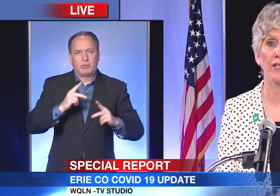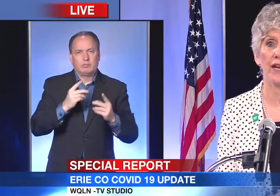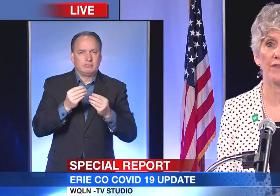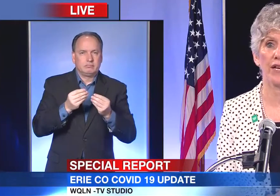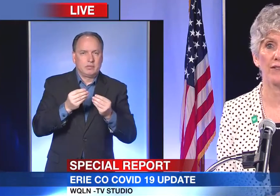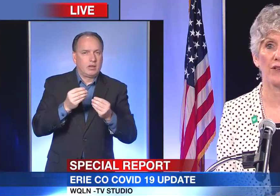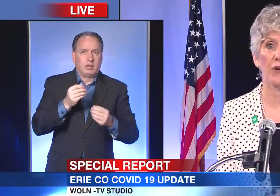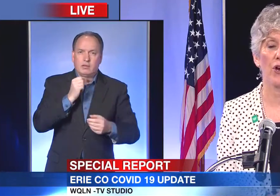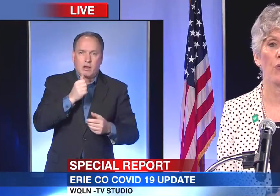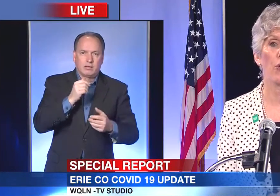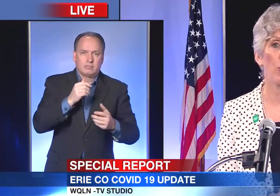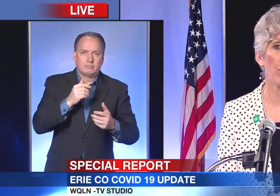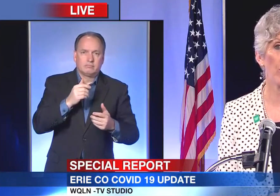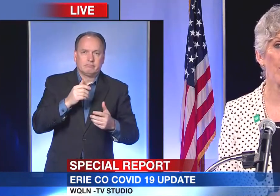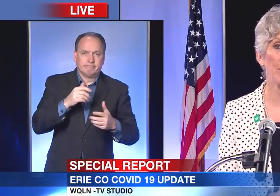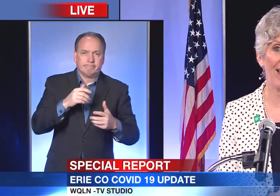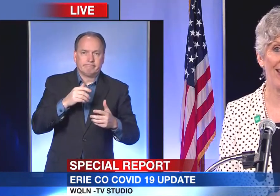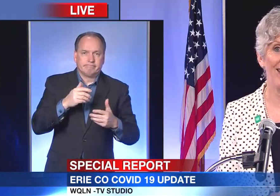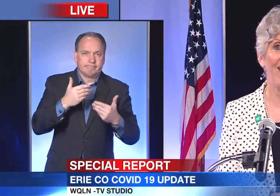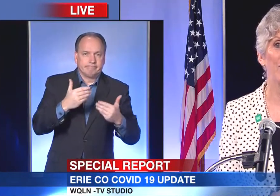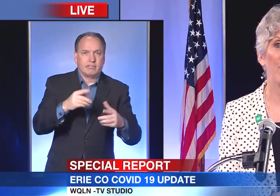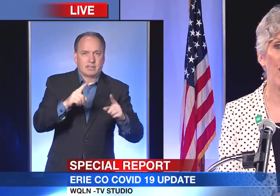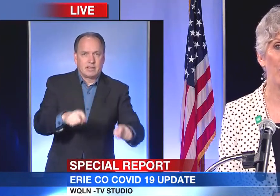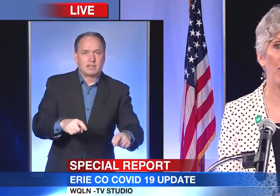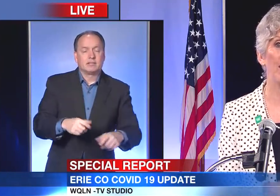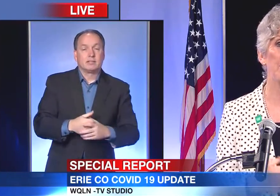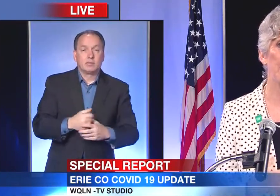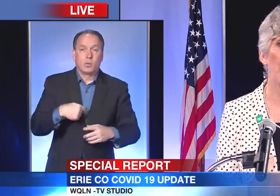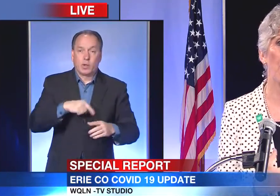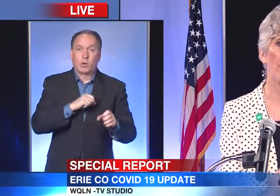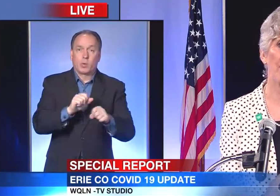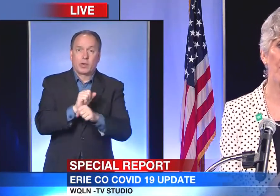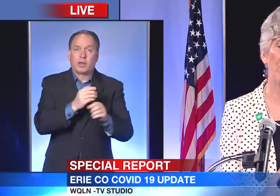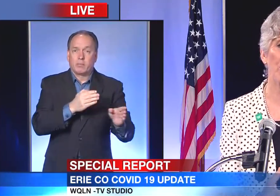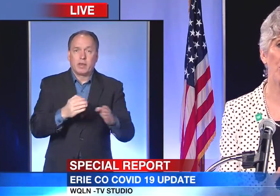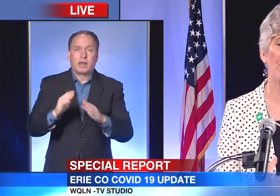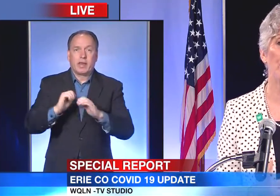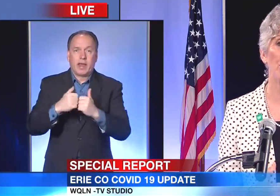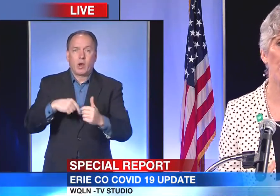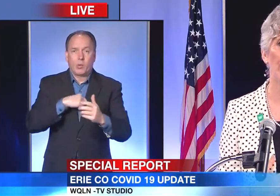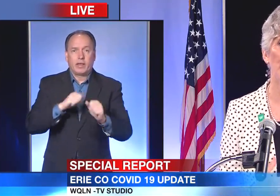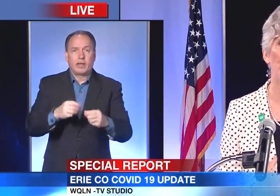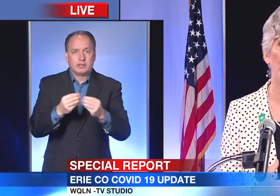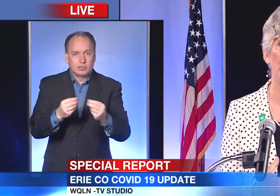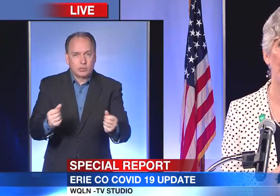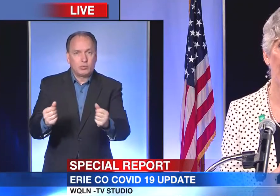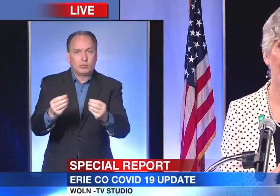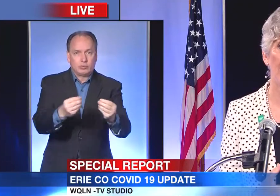OF THOSE REALLY LIMITING FACTORS THAT KEEP PEOPLE FROM MAKING GETTING TESTS WHO NEED TO HAVE TESTS. SO WE'RE WORKING ON A PLAN FOR